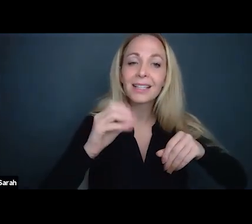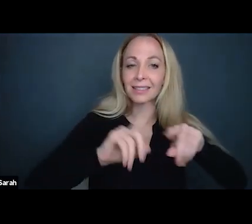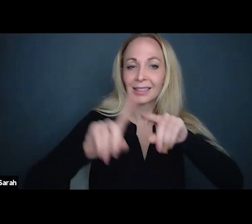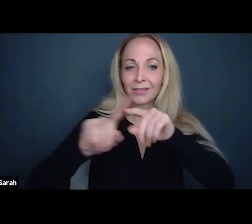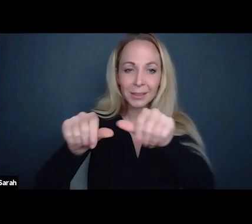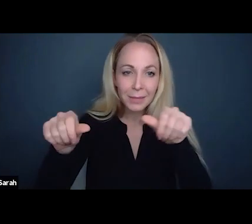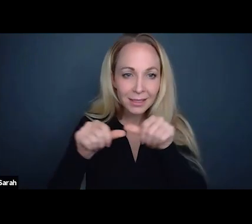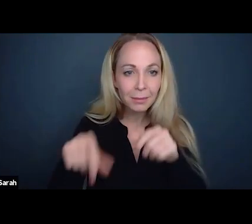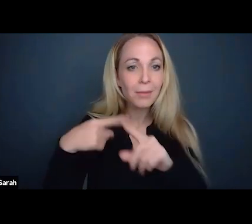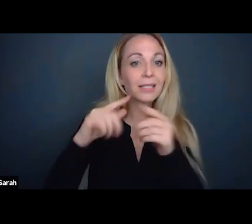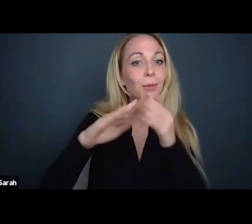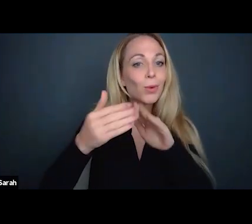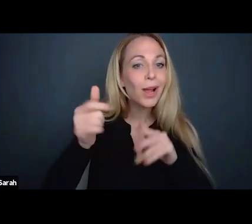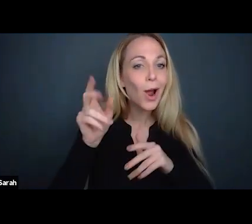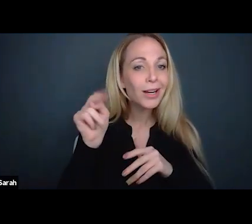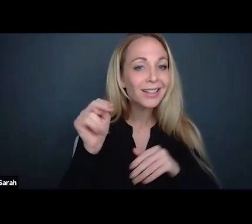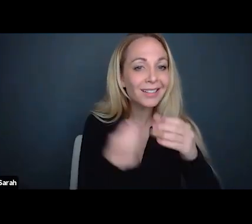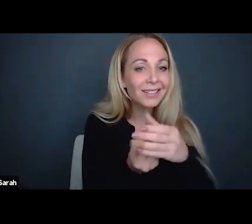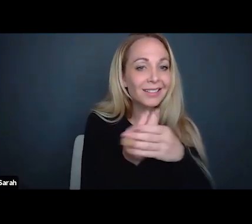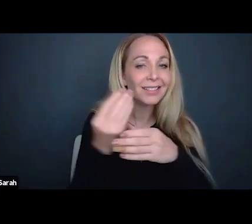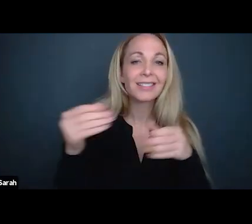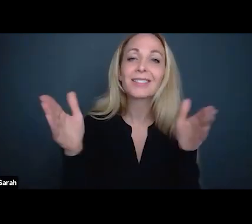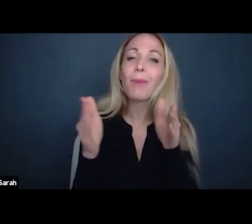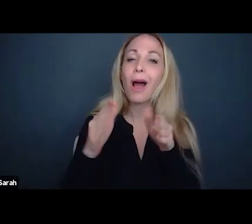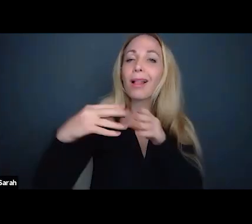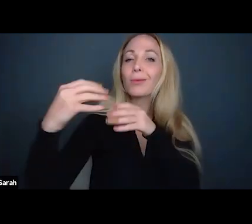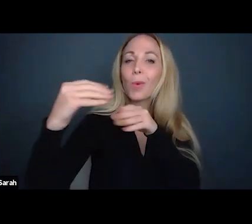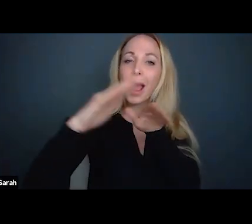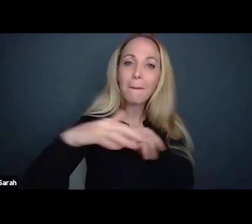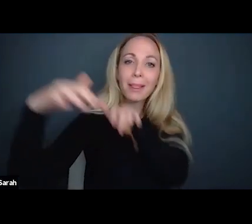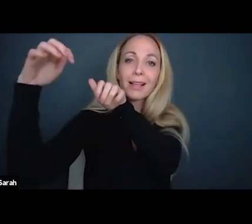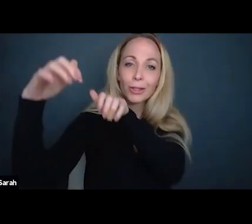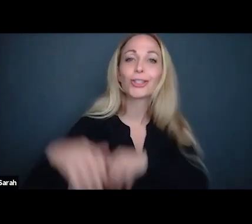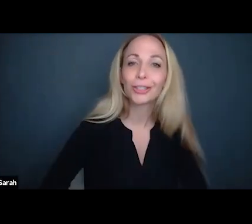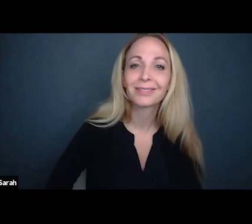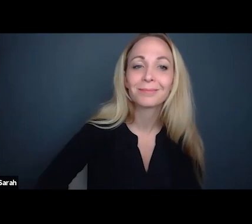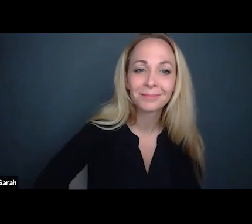a community garden and a small, outdoor amphitheater.